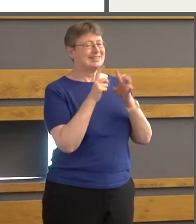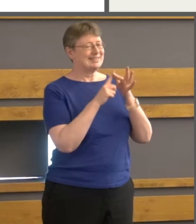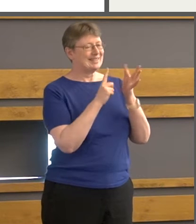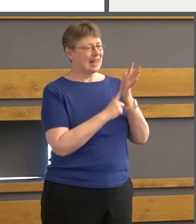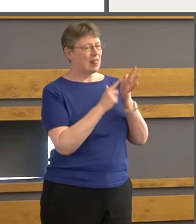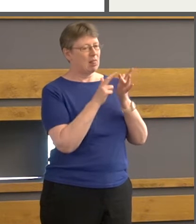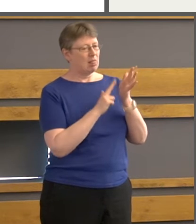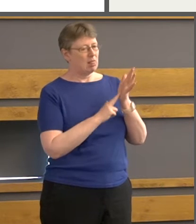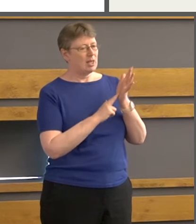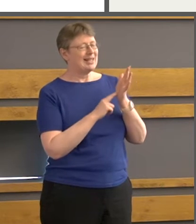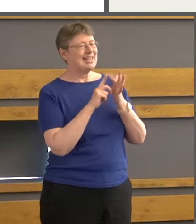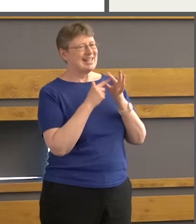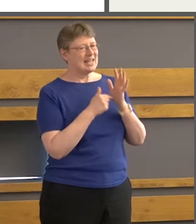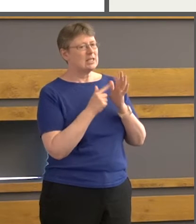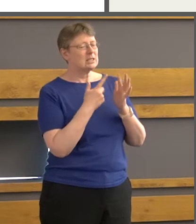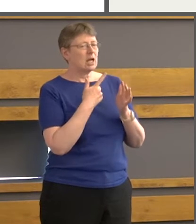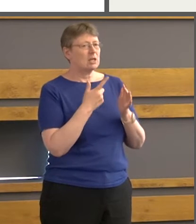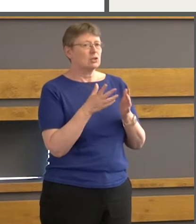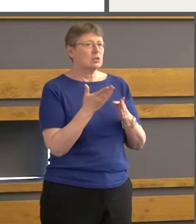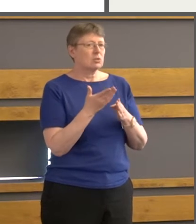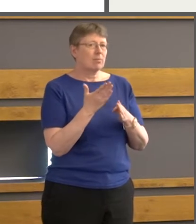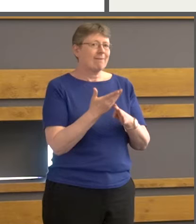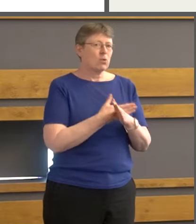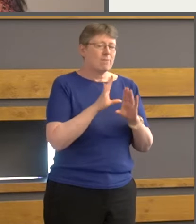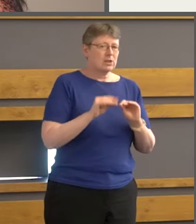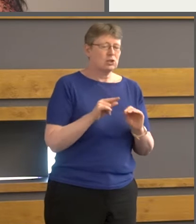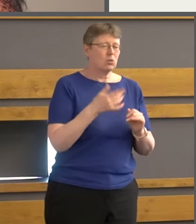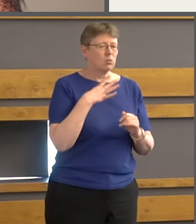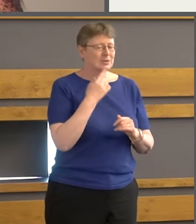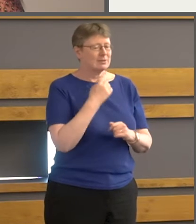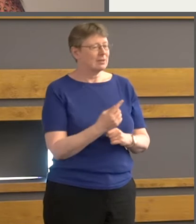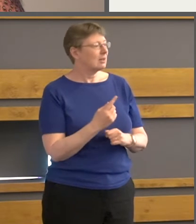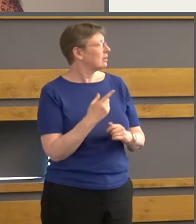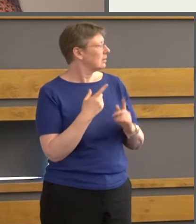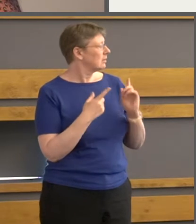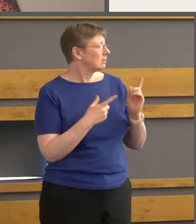And I want to close here with a couple of anecdotes, one which comes from one of the invited writers,